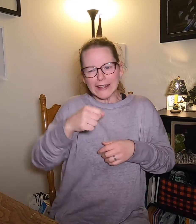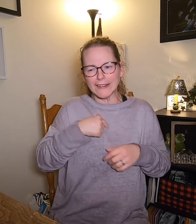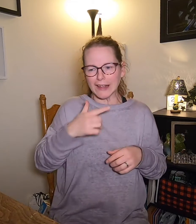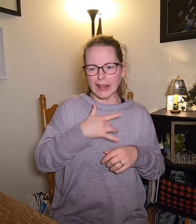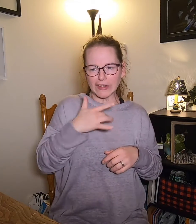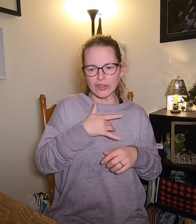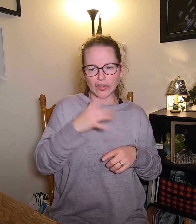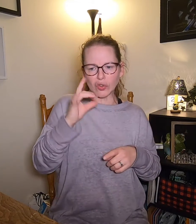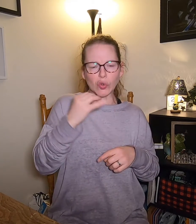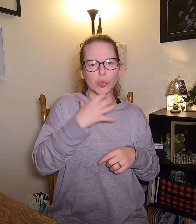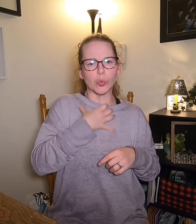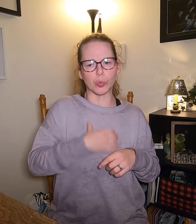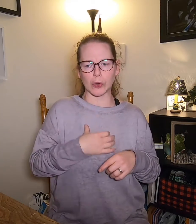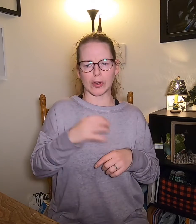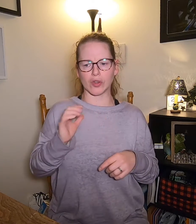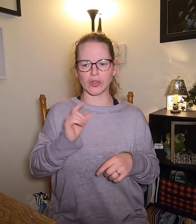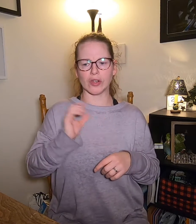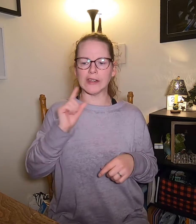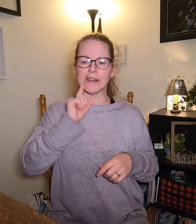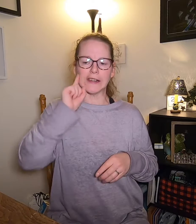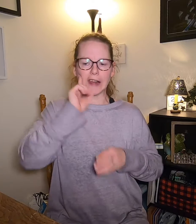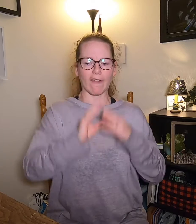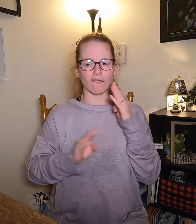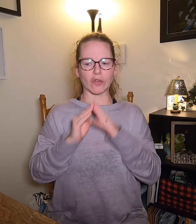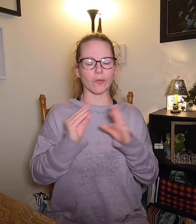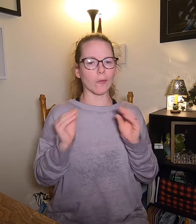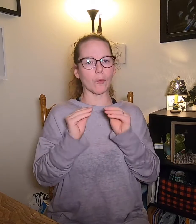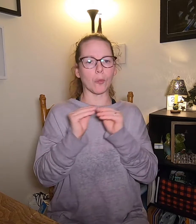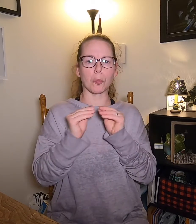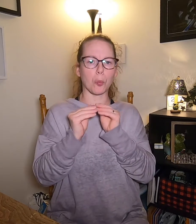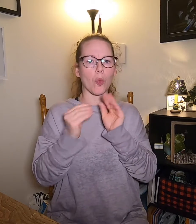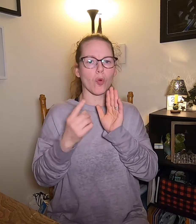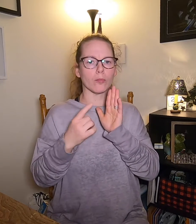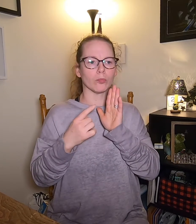So yes I do wish Deaf community was more represented in